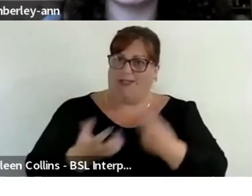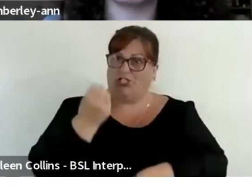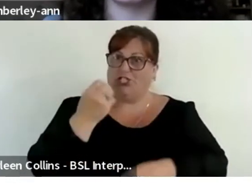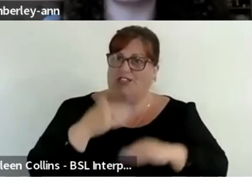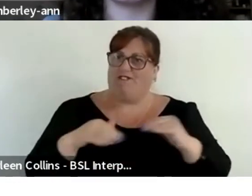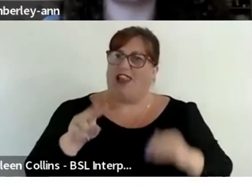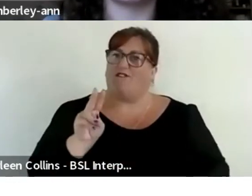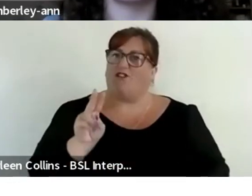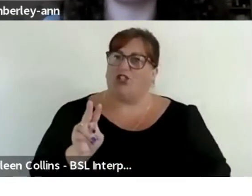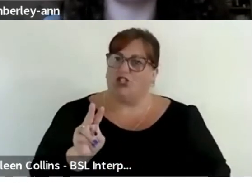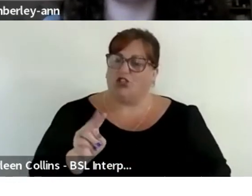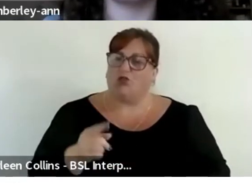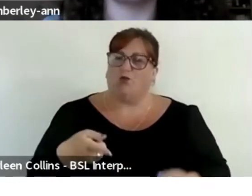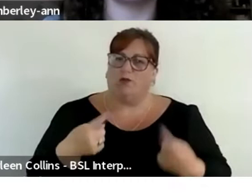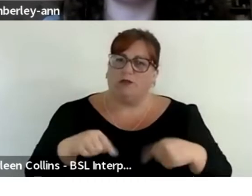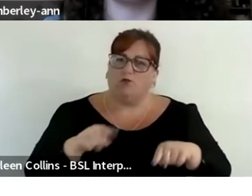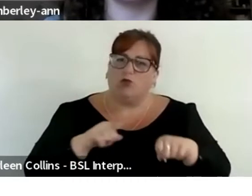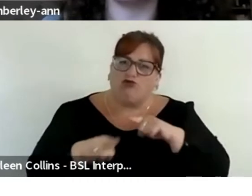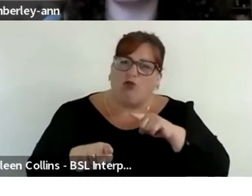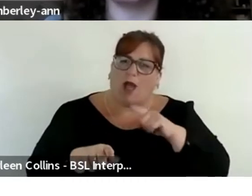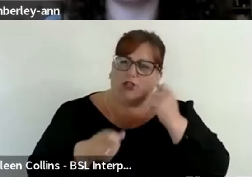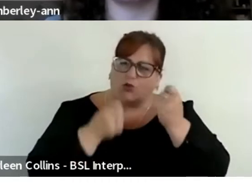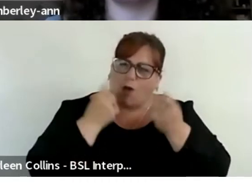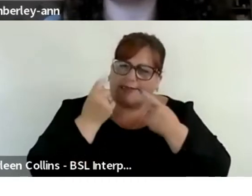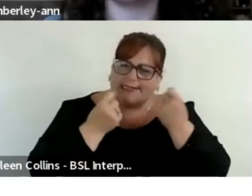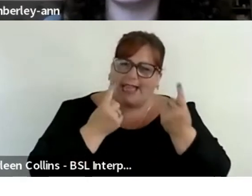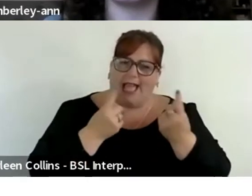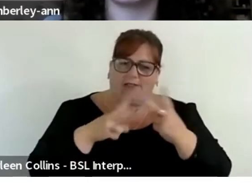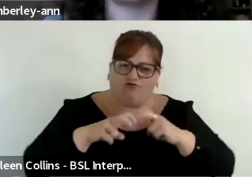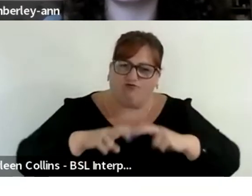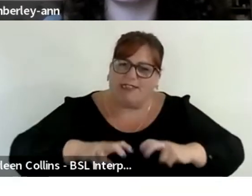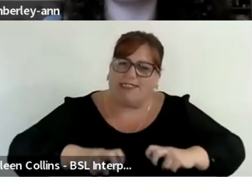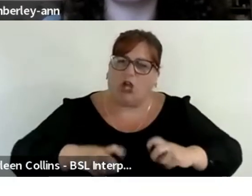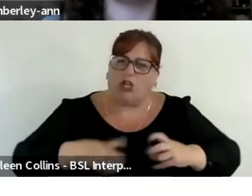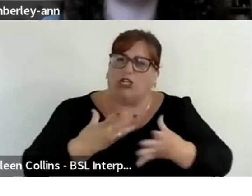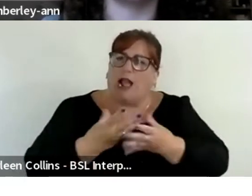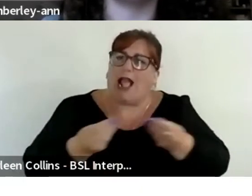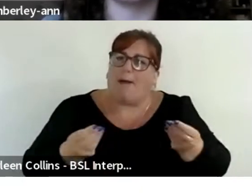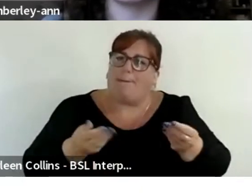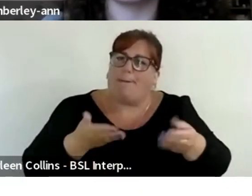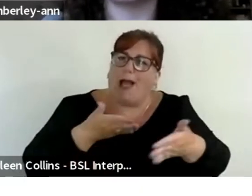barriers that exist to identify the strategic priorities to address those.